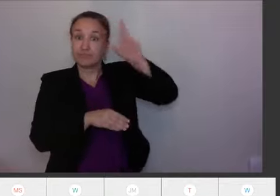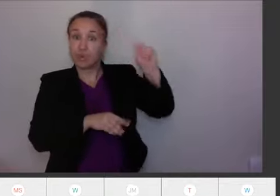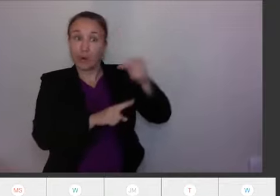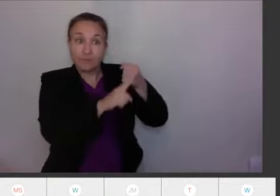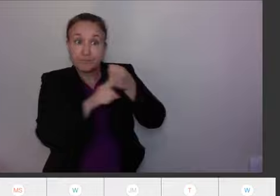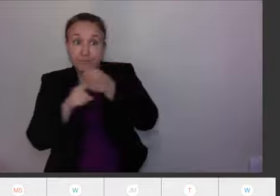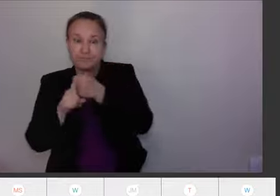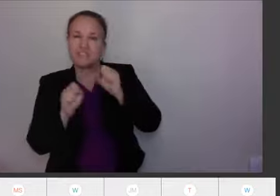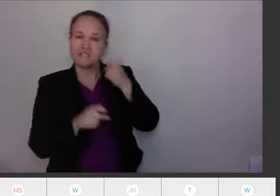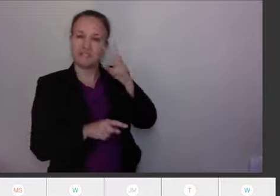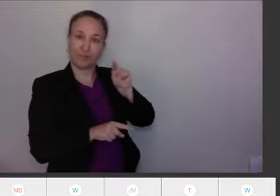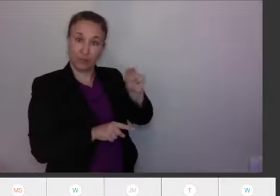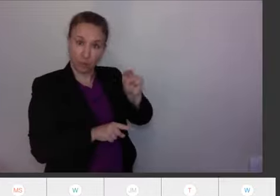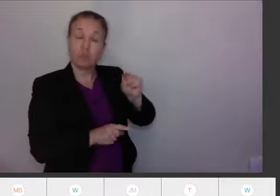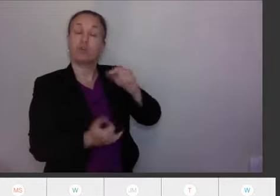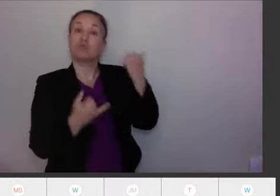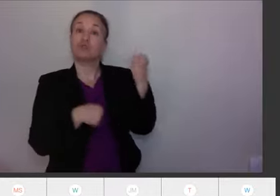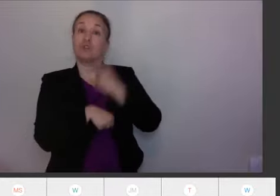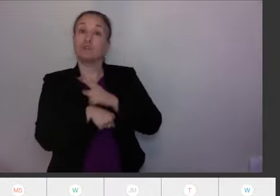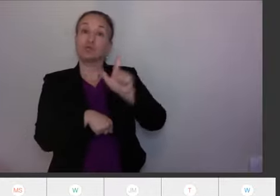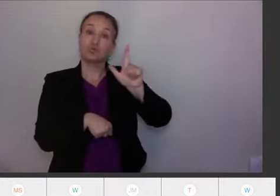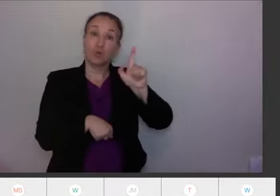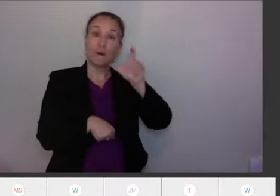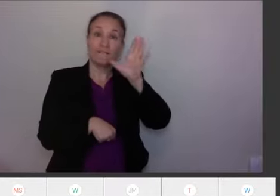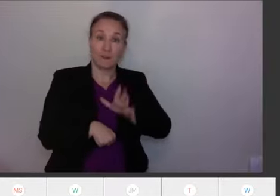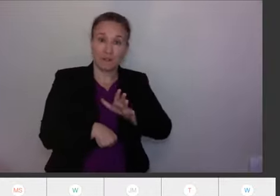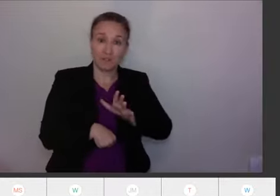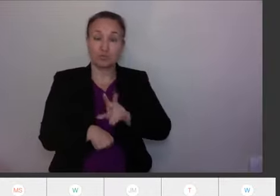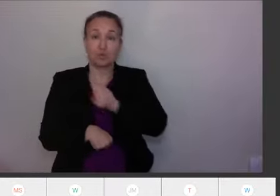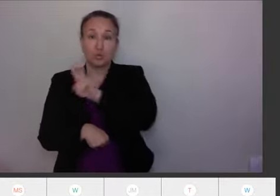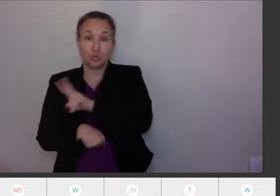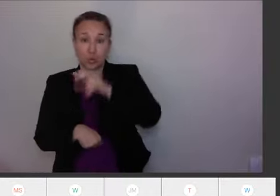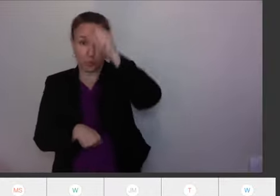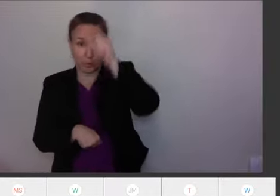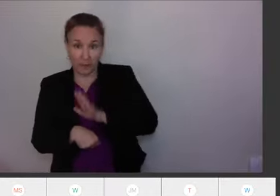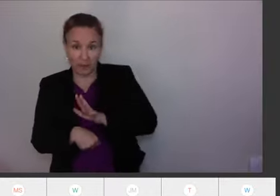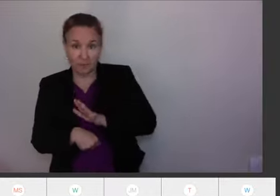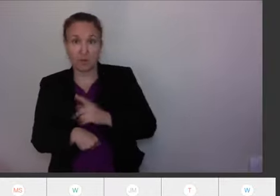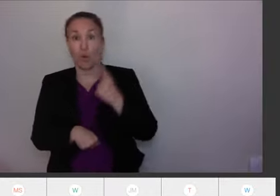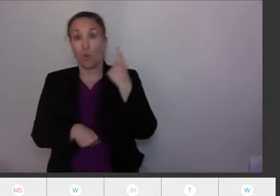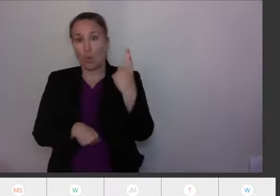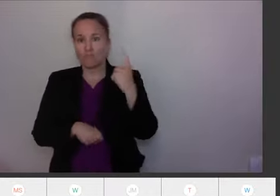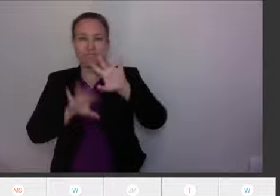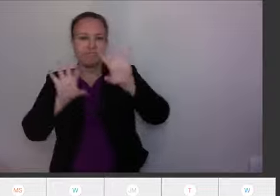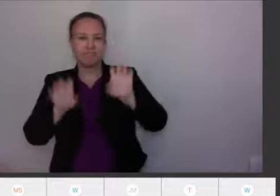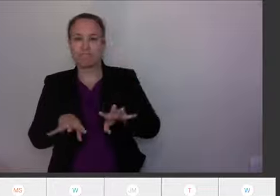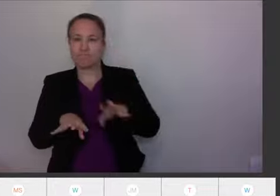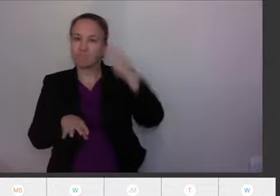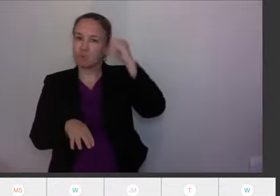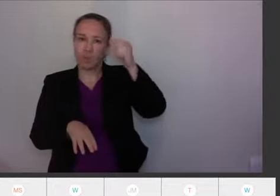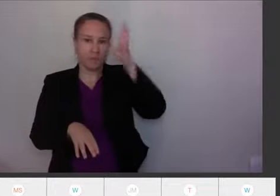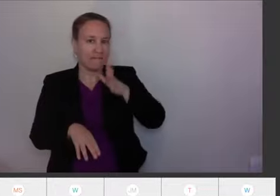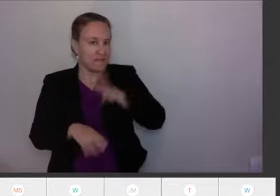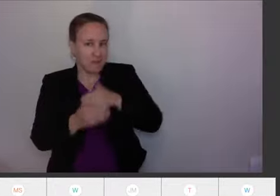today there are 21 females 22 males and one unknown i am pleased to announce